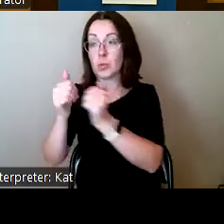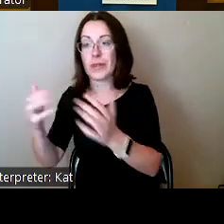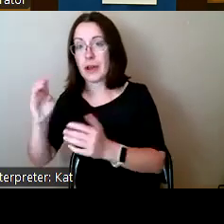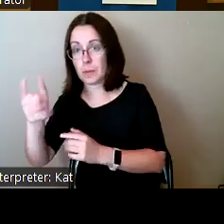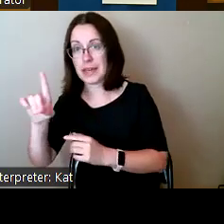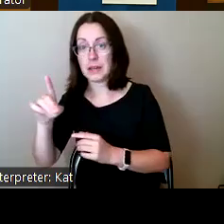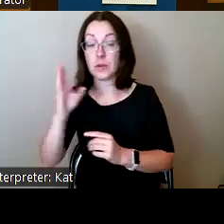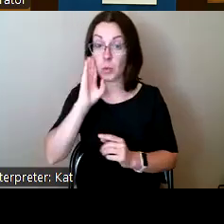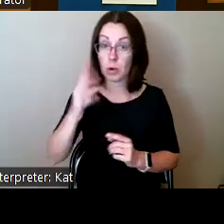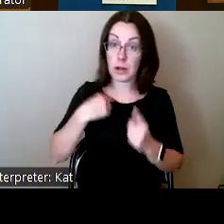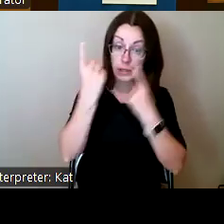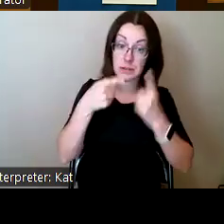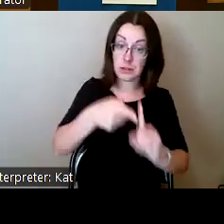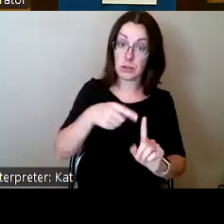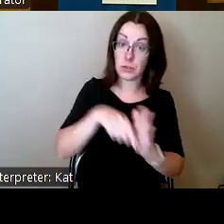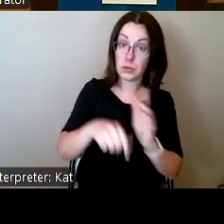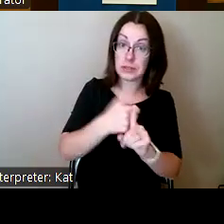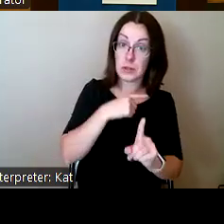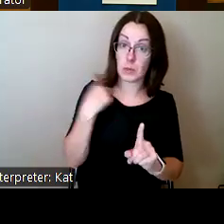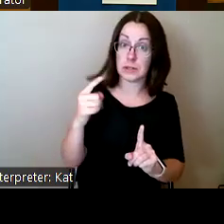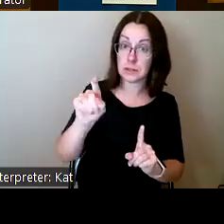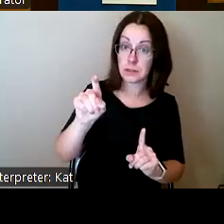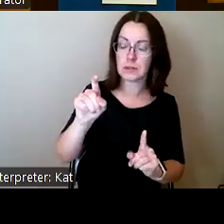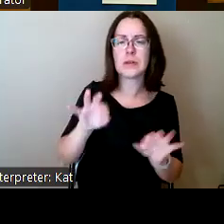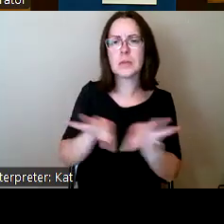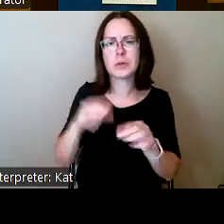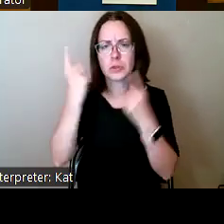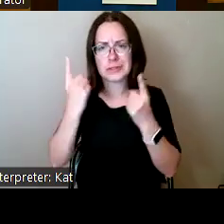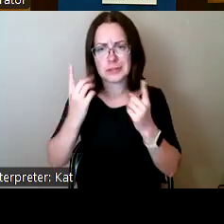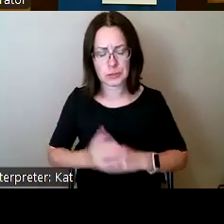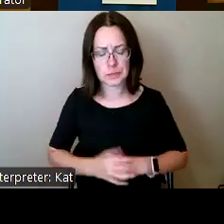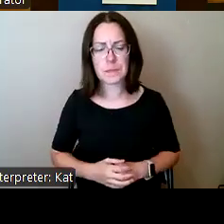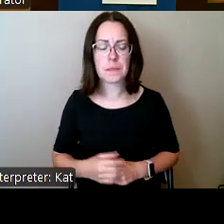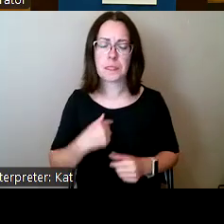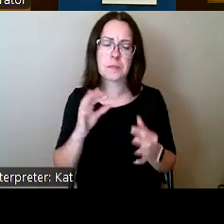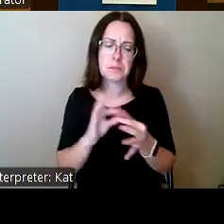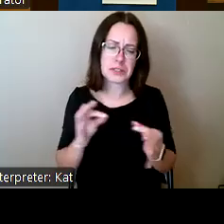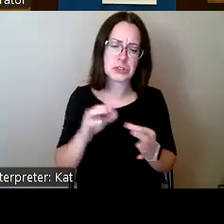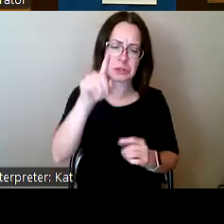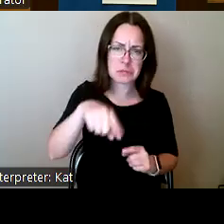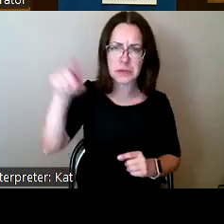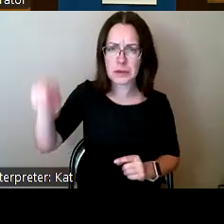available. [gasps] Um and they are things like you see here, you know, traumatic experiences